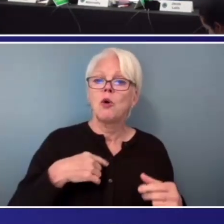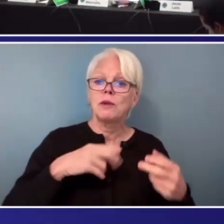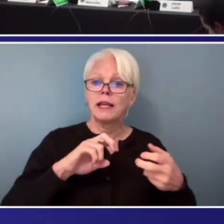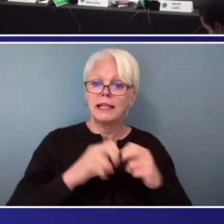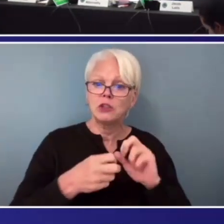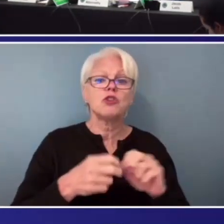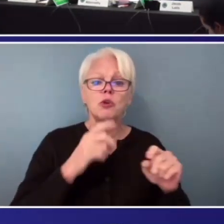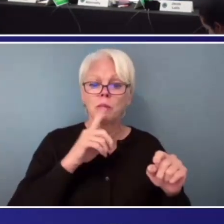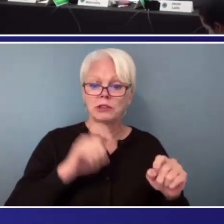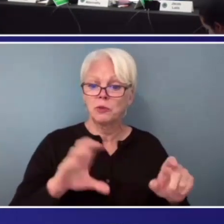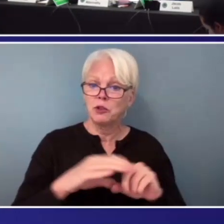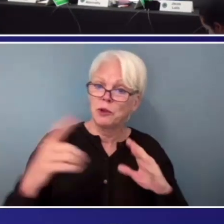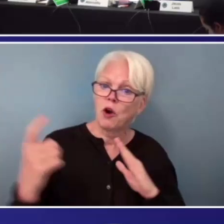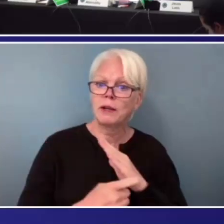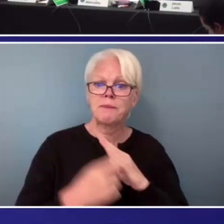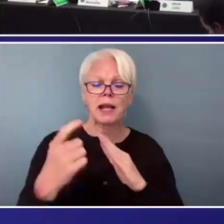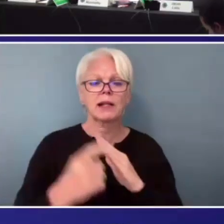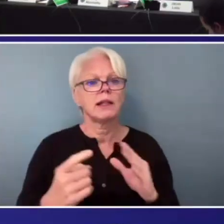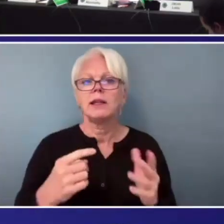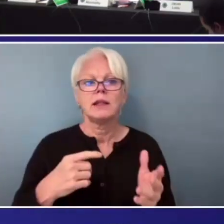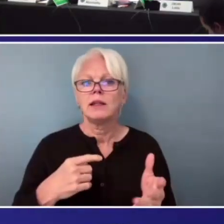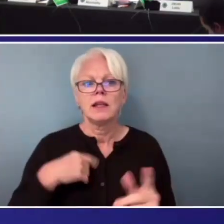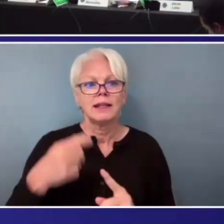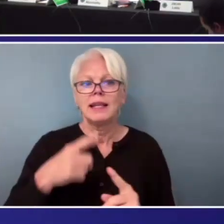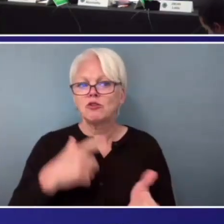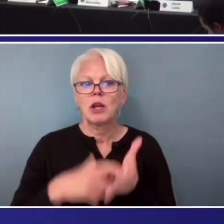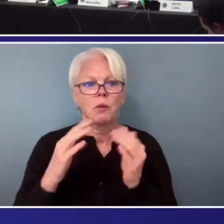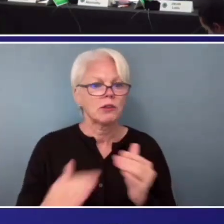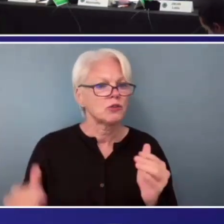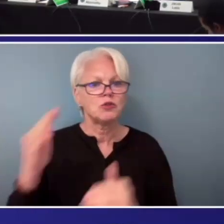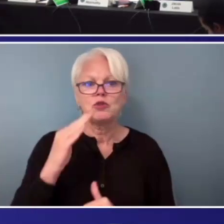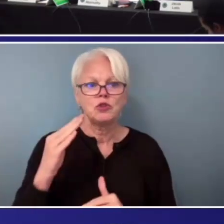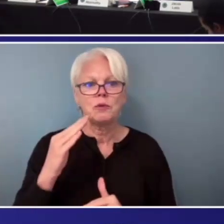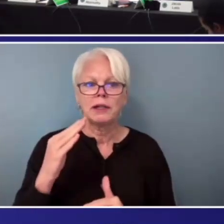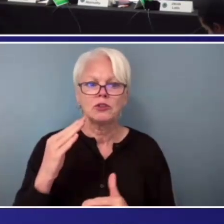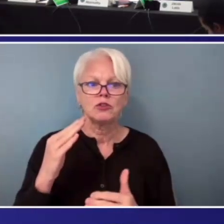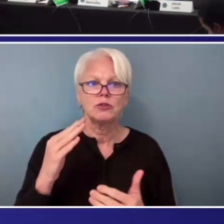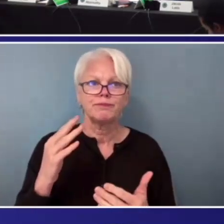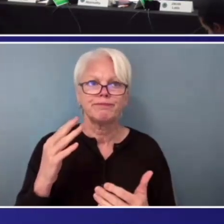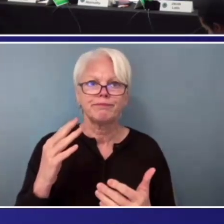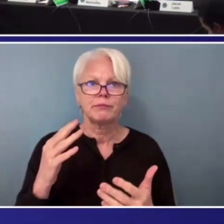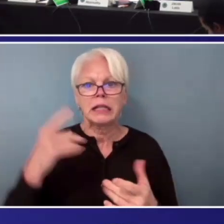is it requires too much -- too many consents from the individual.